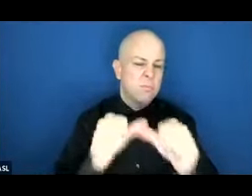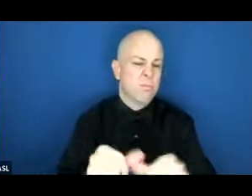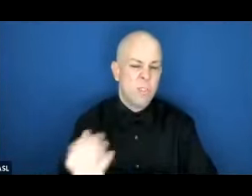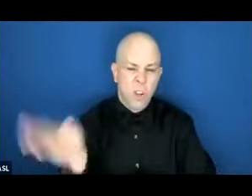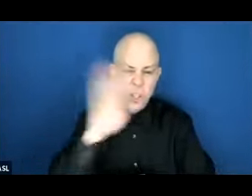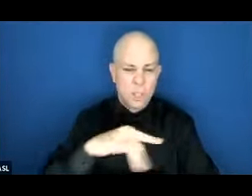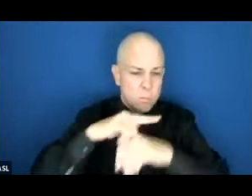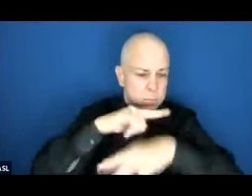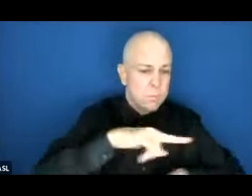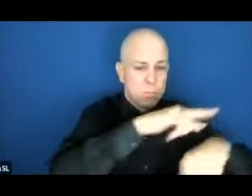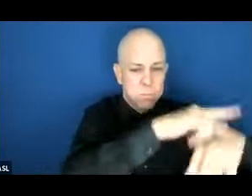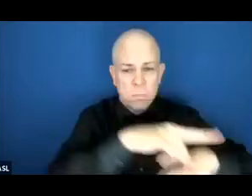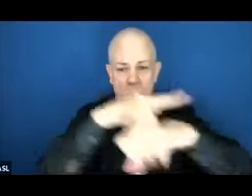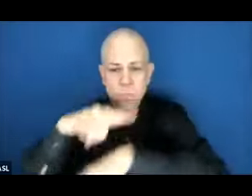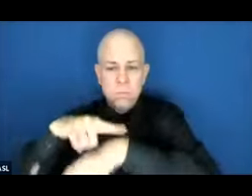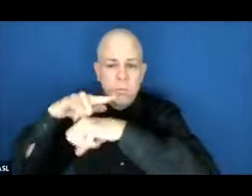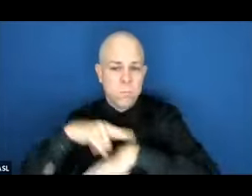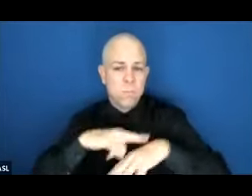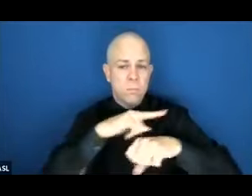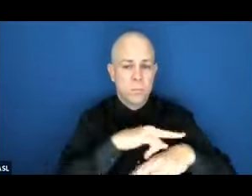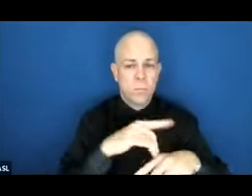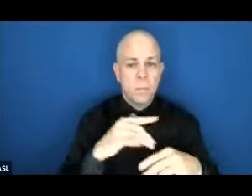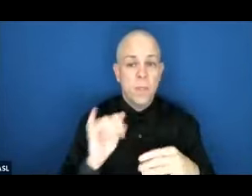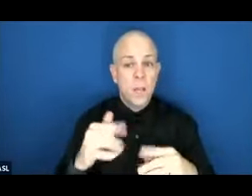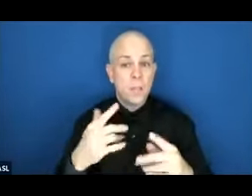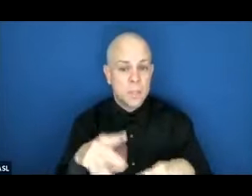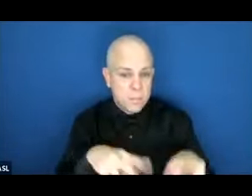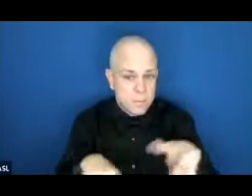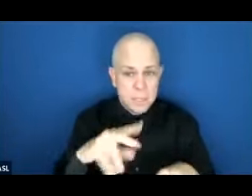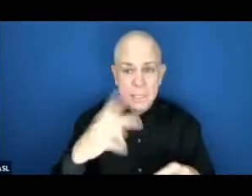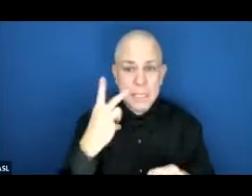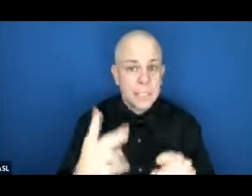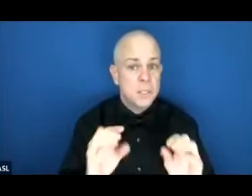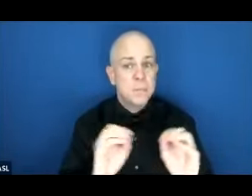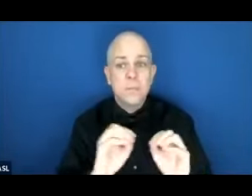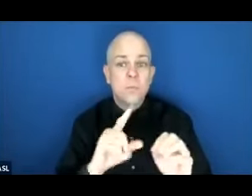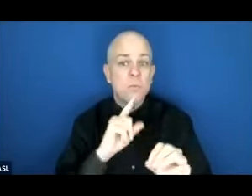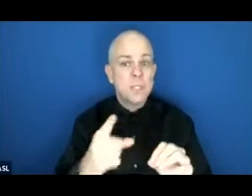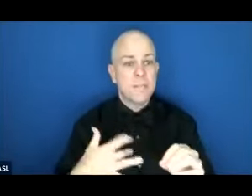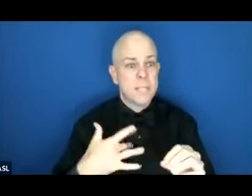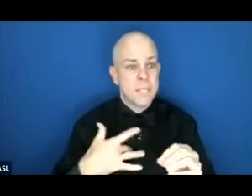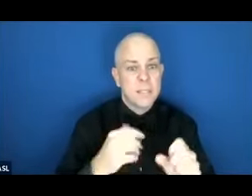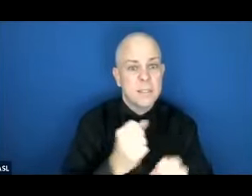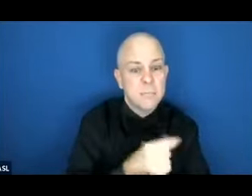really from a standpoint that would be a threat to any of our lines